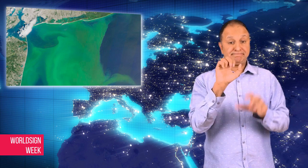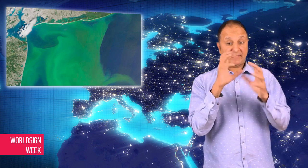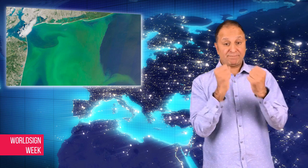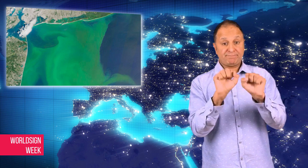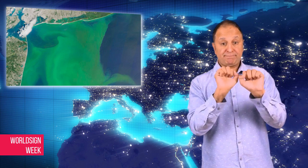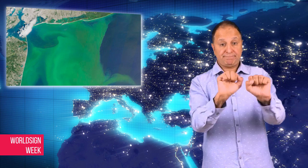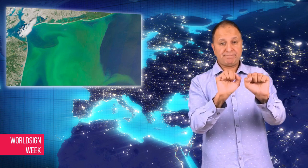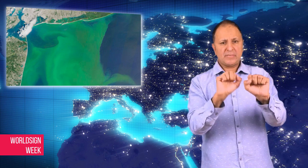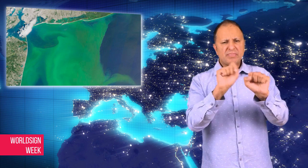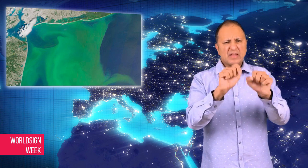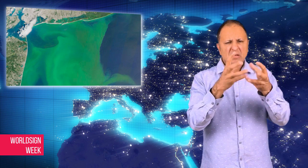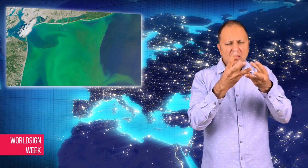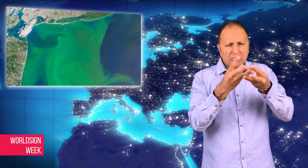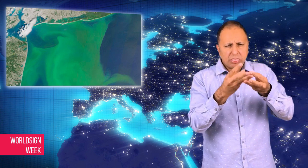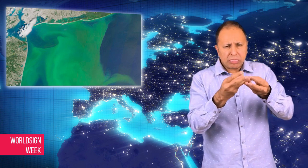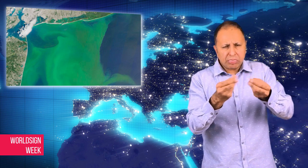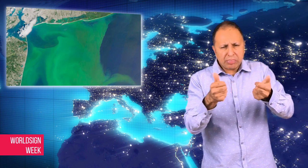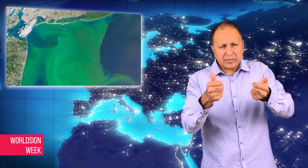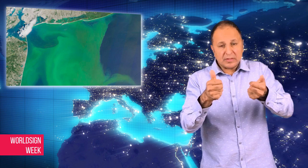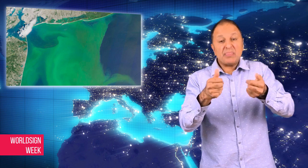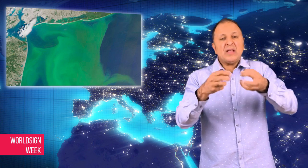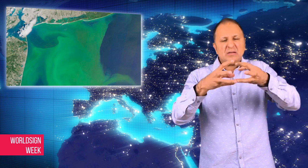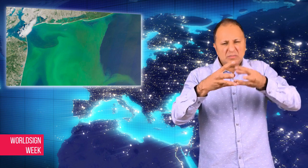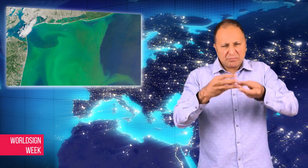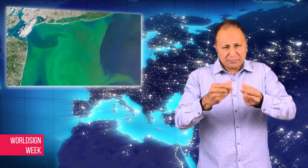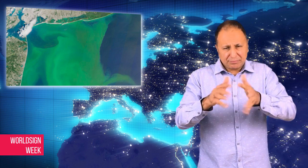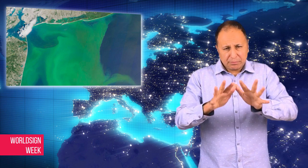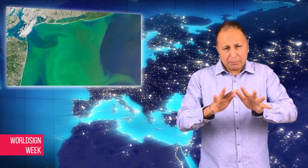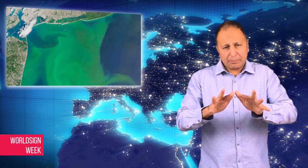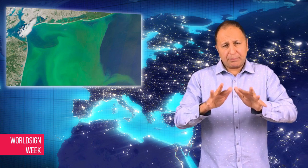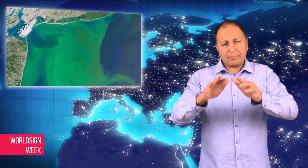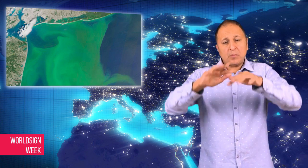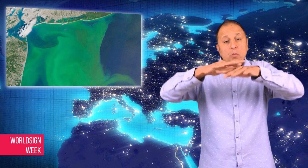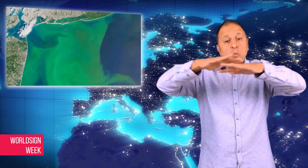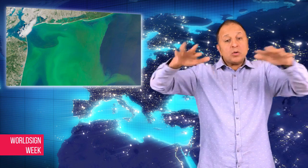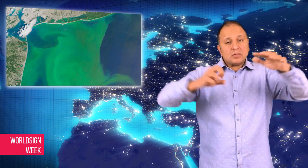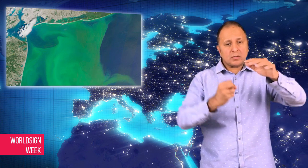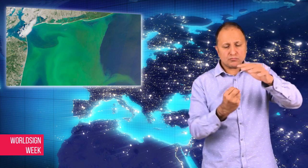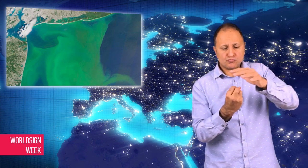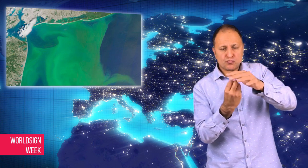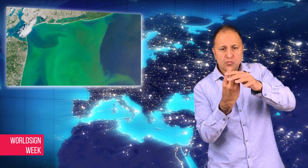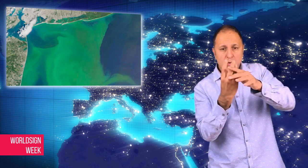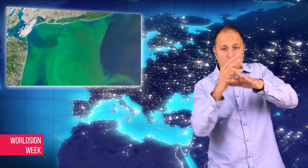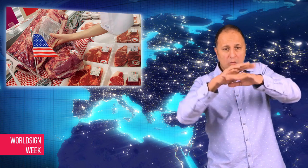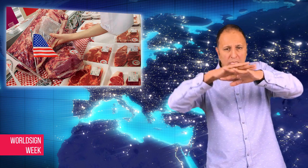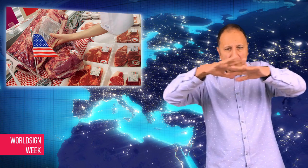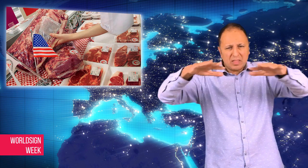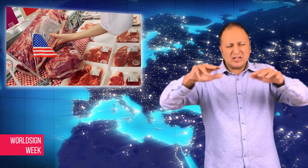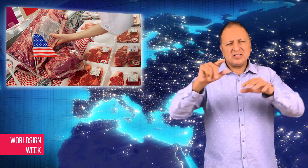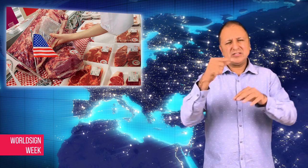trigger an overgrowth of algae, which